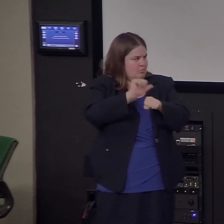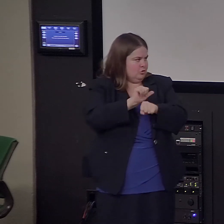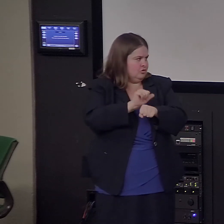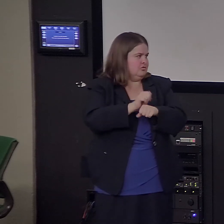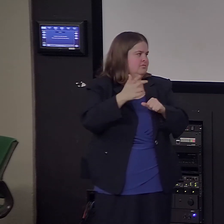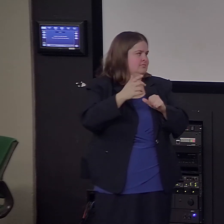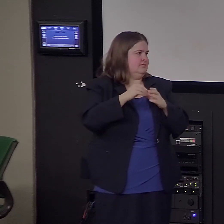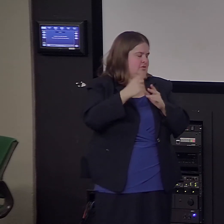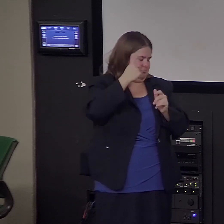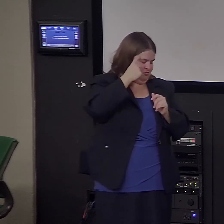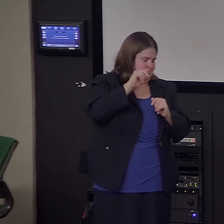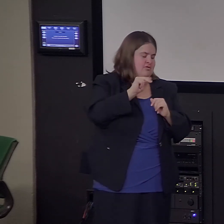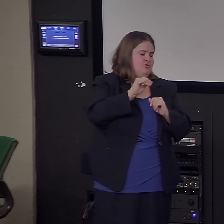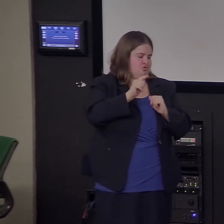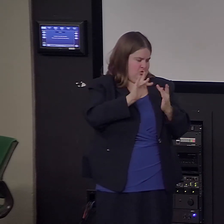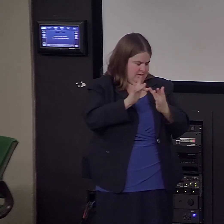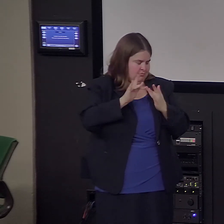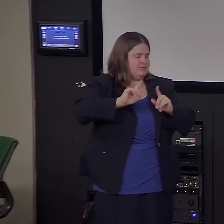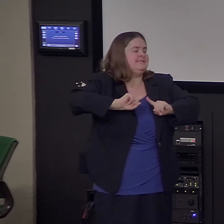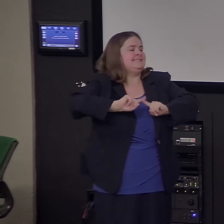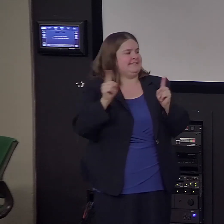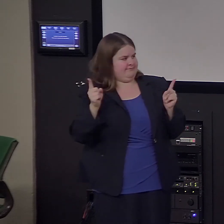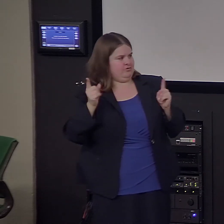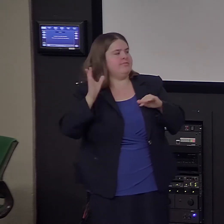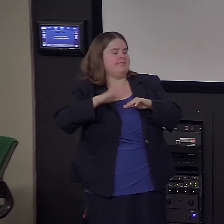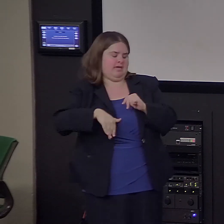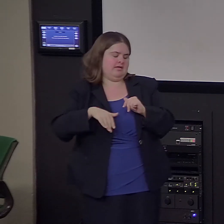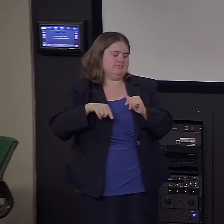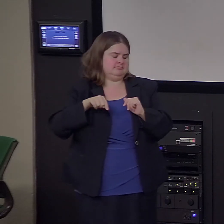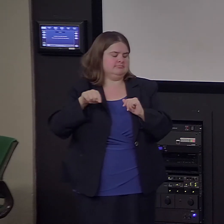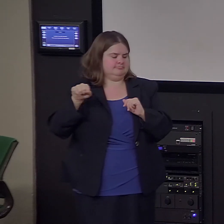is different from the children who were taken out earlier